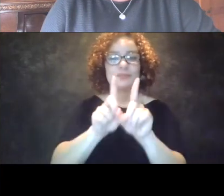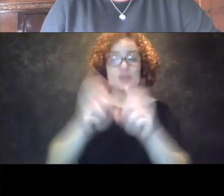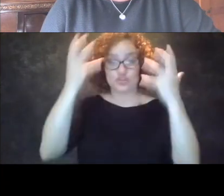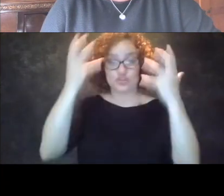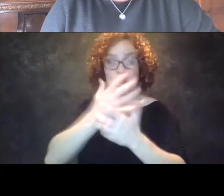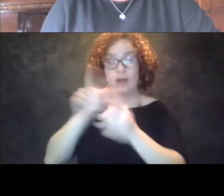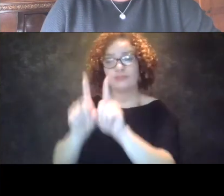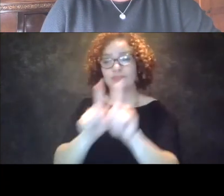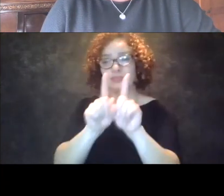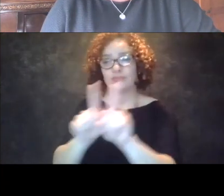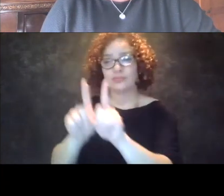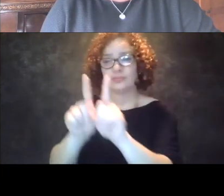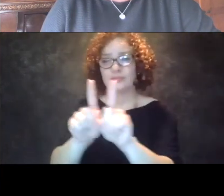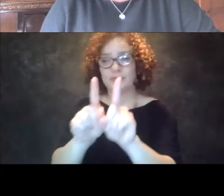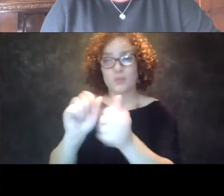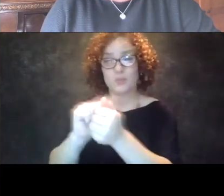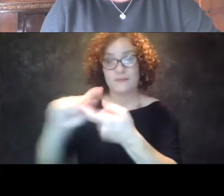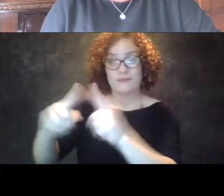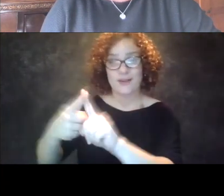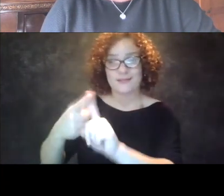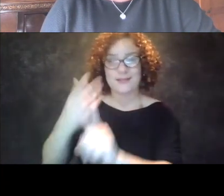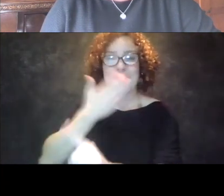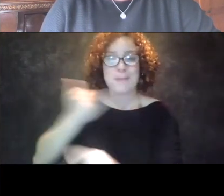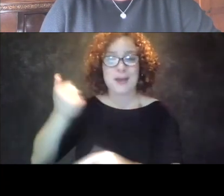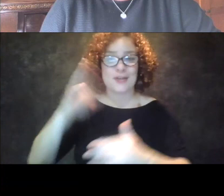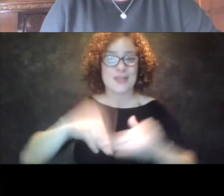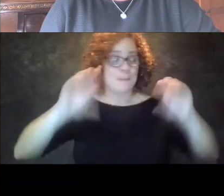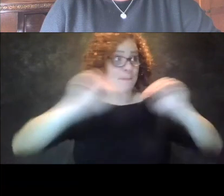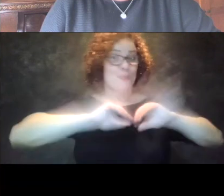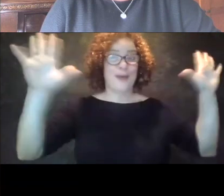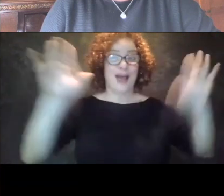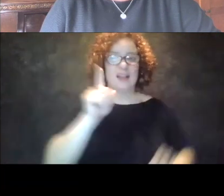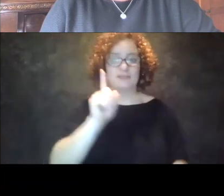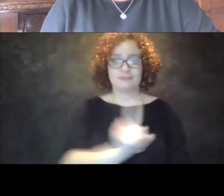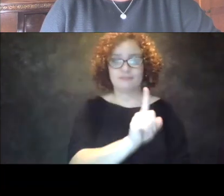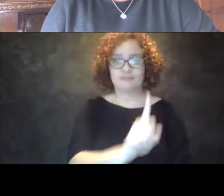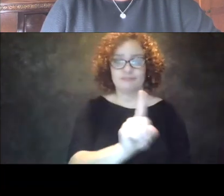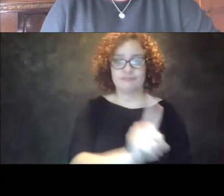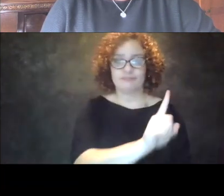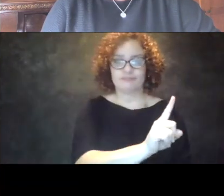alone in the light” and that was Helen Keller that said that. So just again focusing on